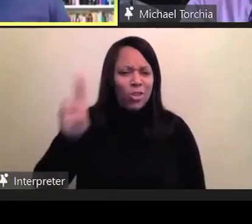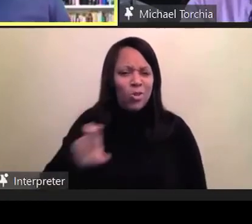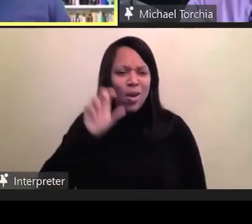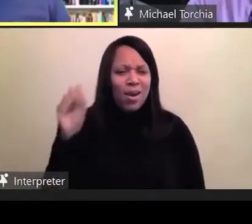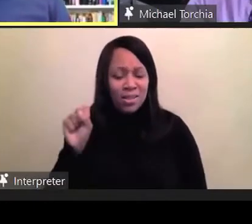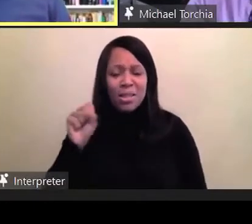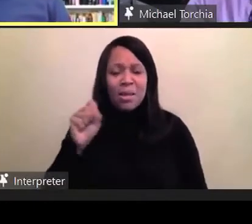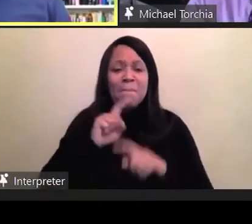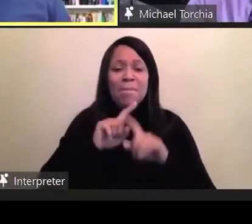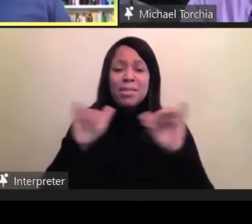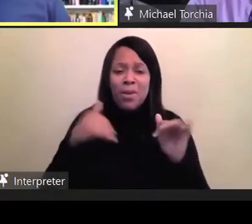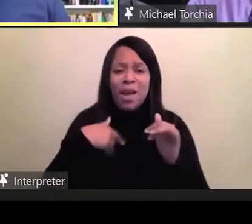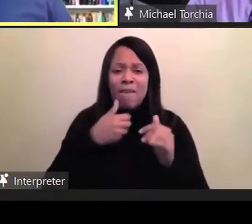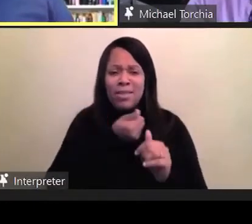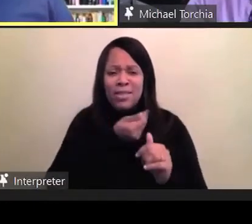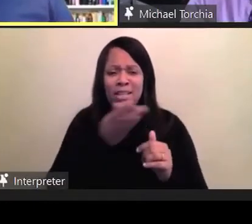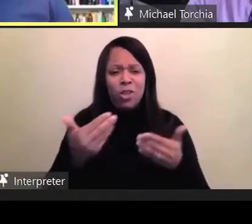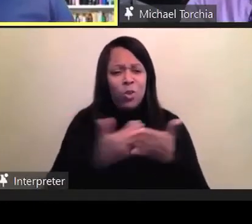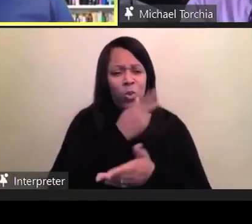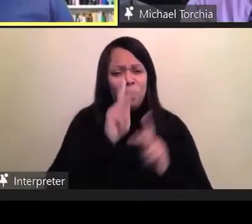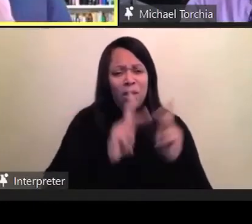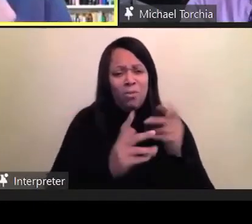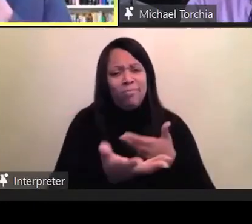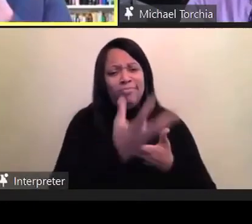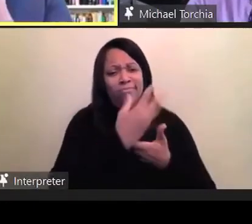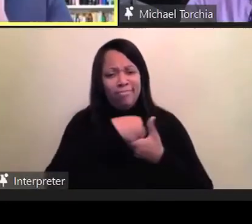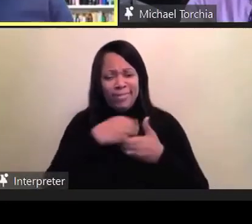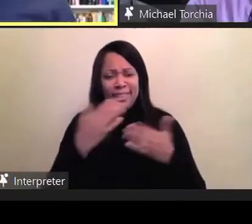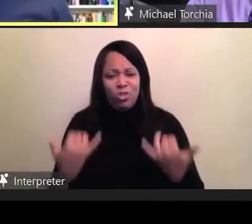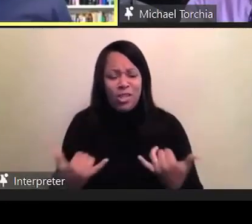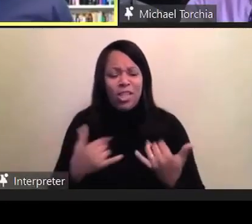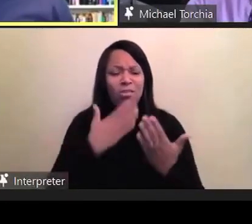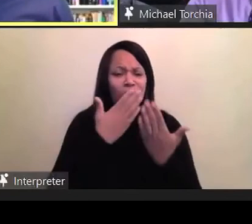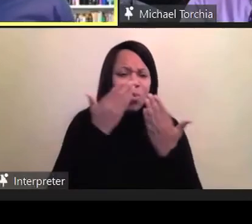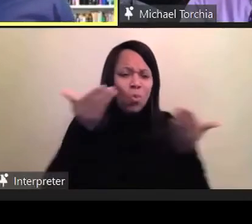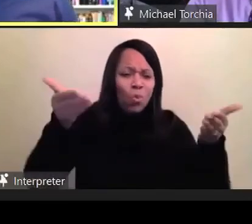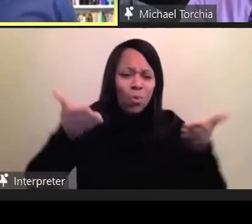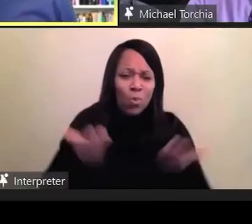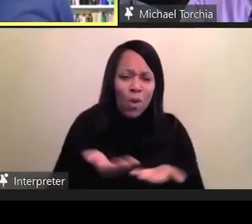of our clientele. And we'd like to welcome all of you very, very warmly.